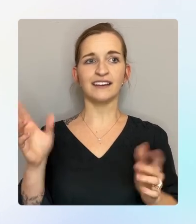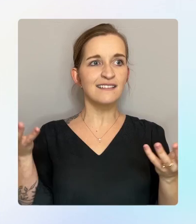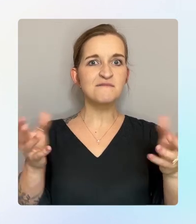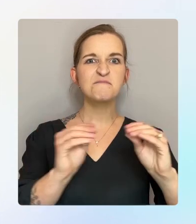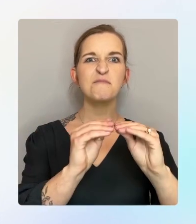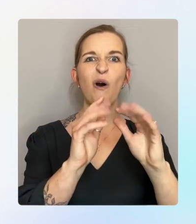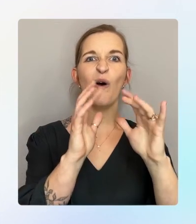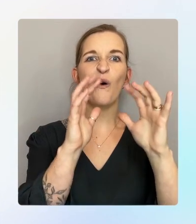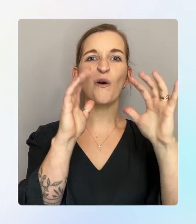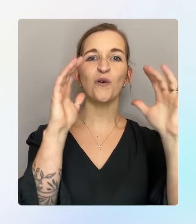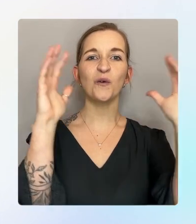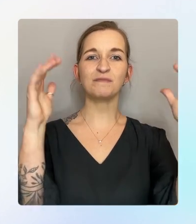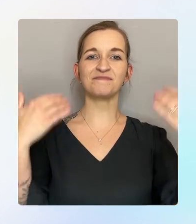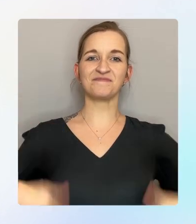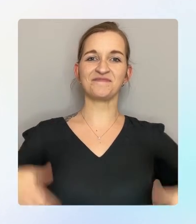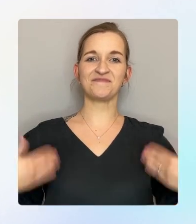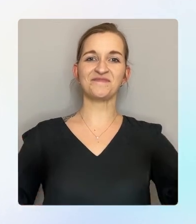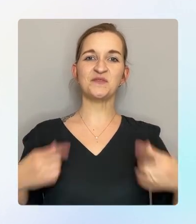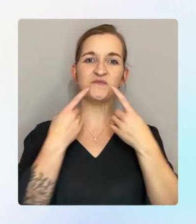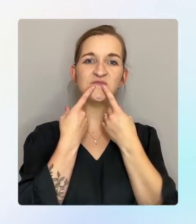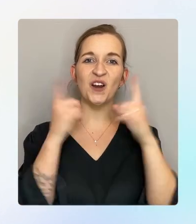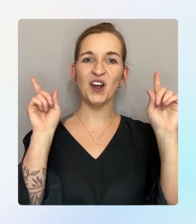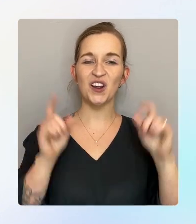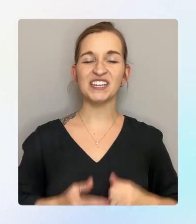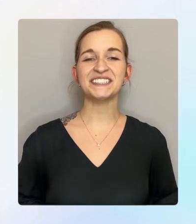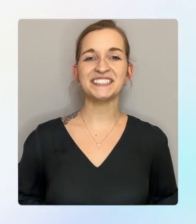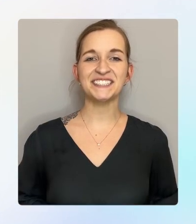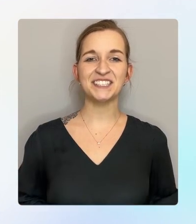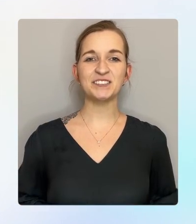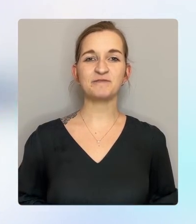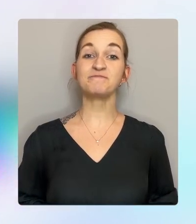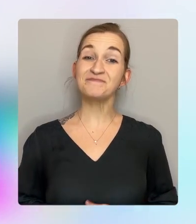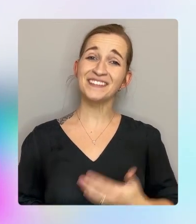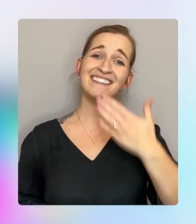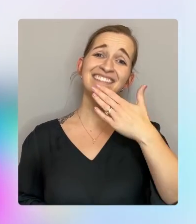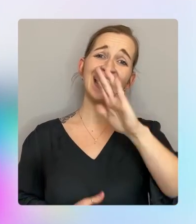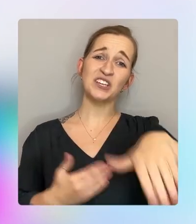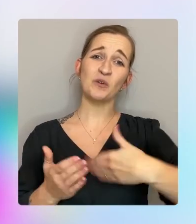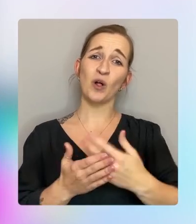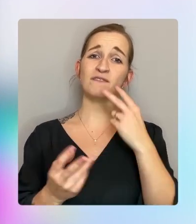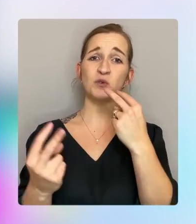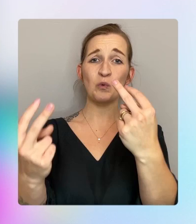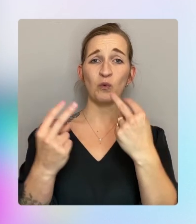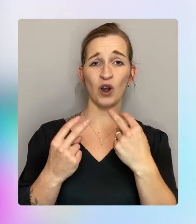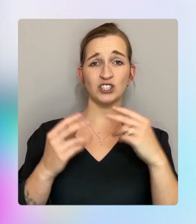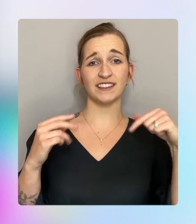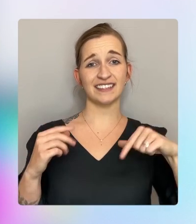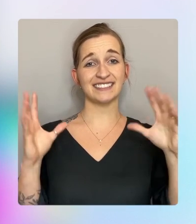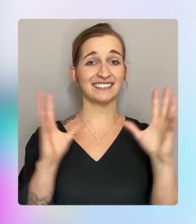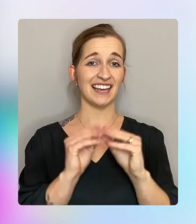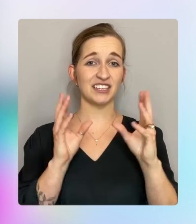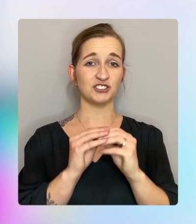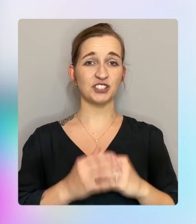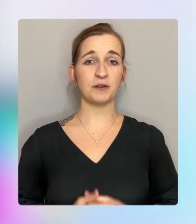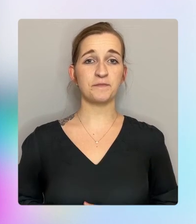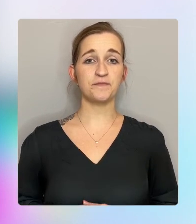Boom, the timer just exploded. So it works as expected. Thank you all for watching this session.